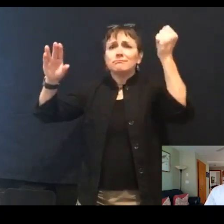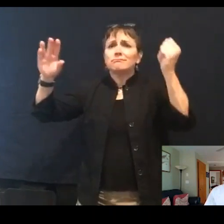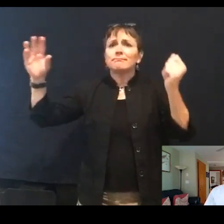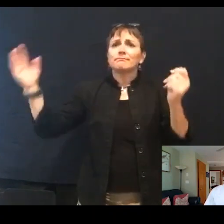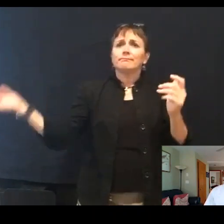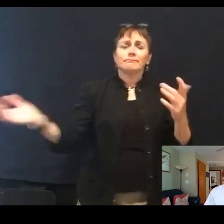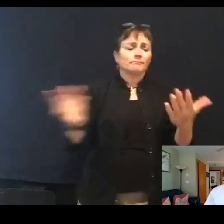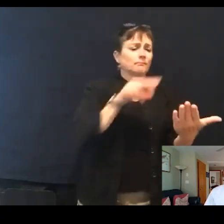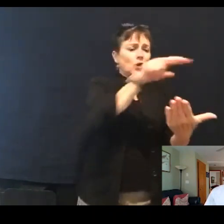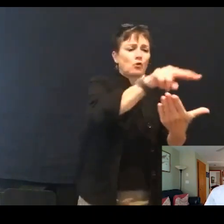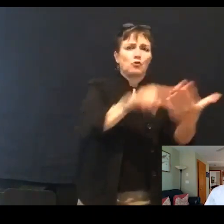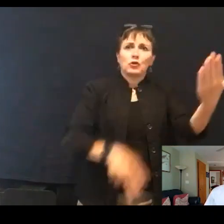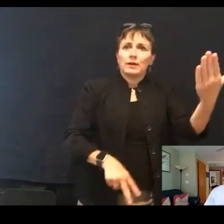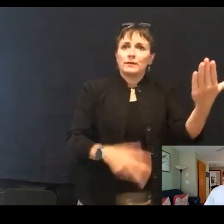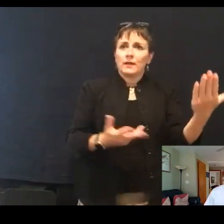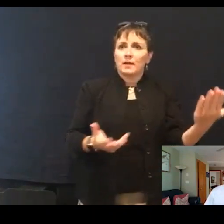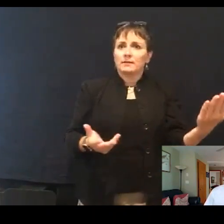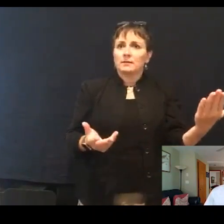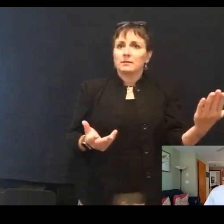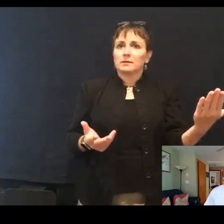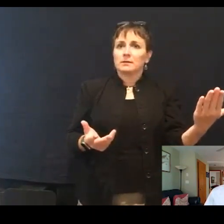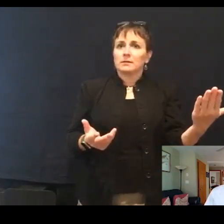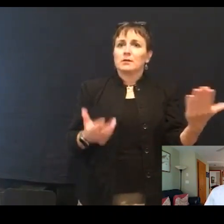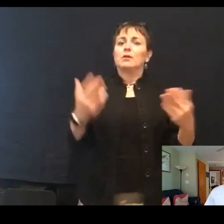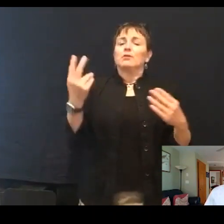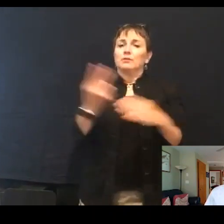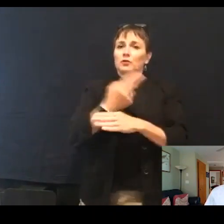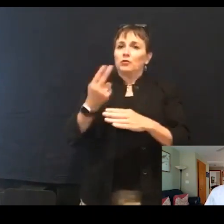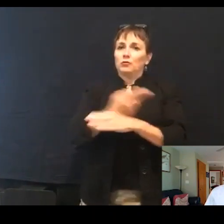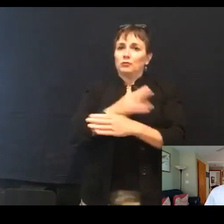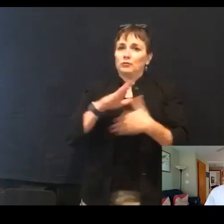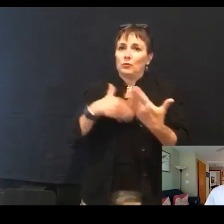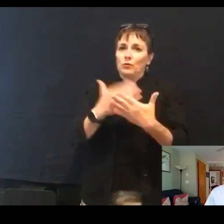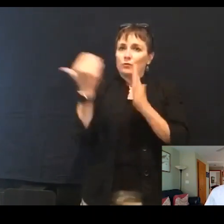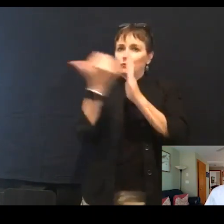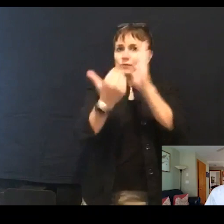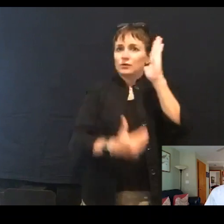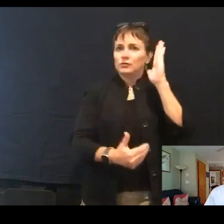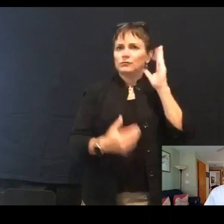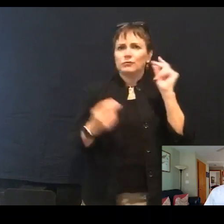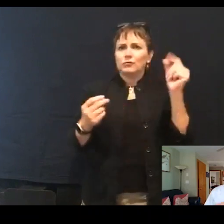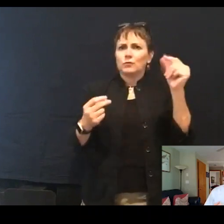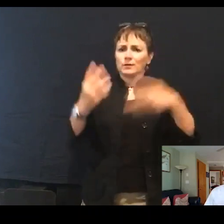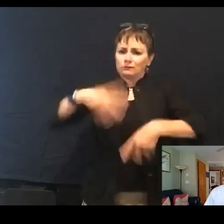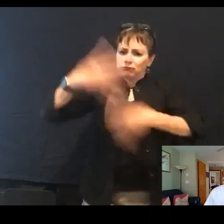to entering this market by just simply using that source of information to quickly scan through all